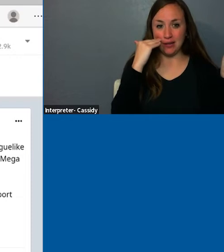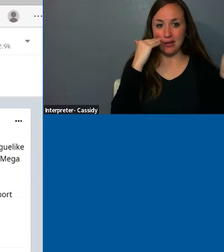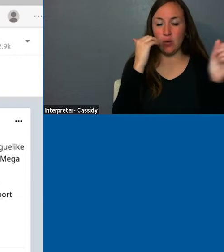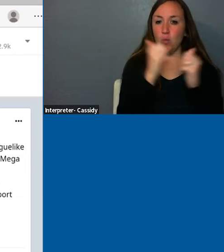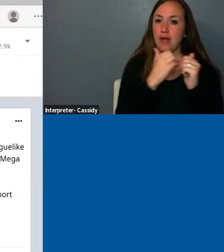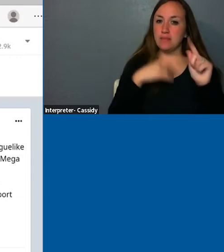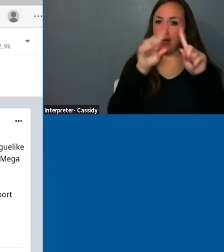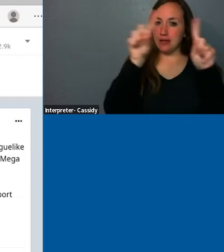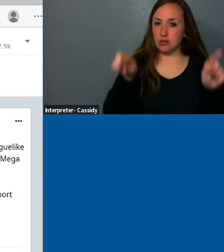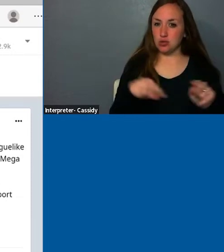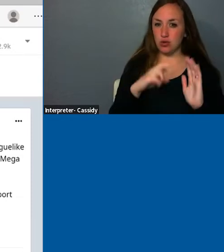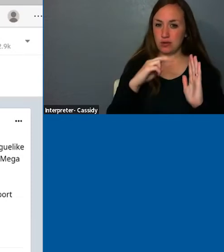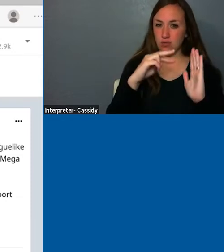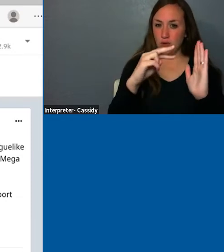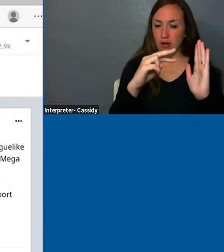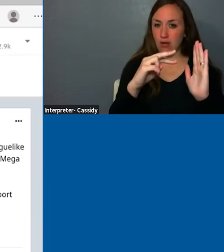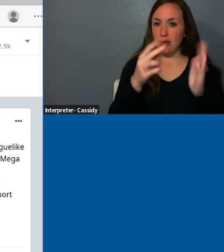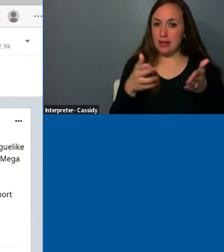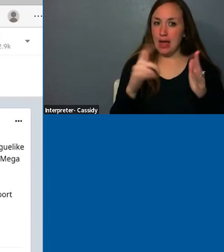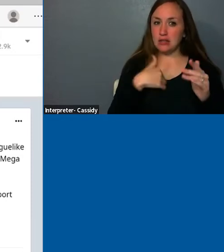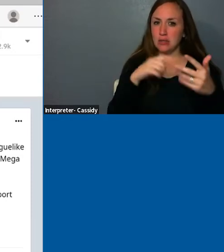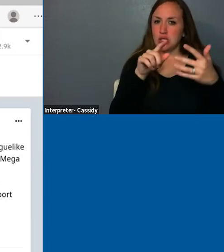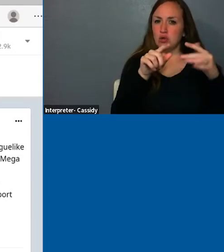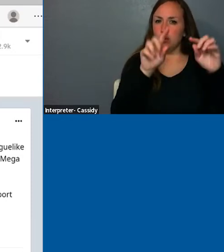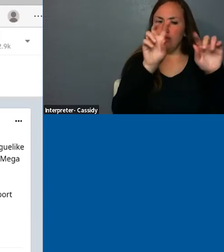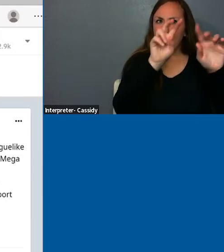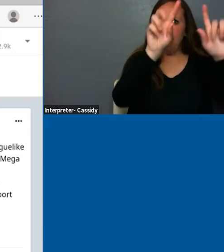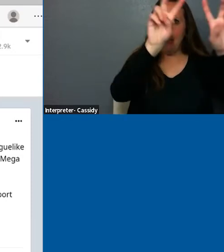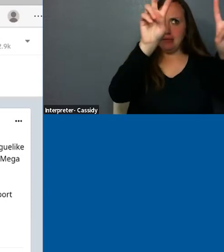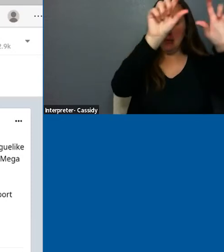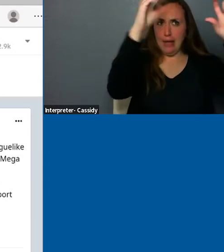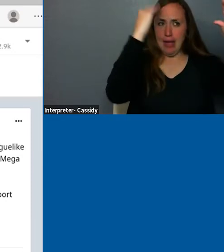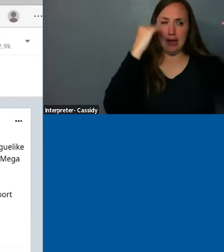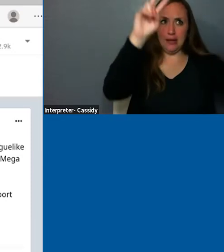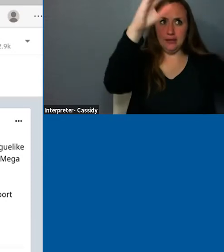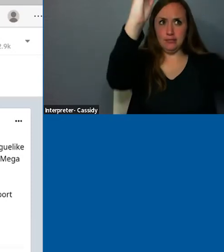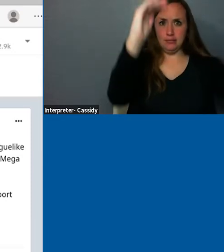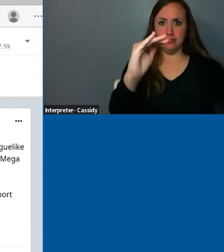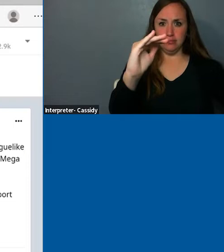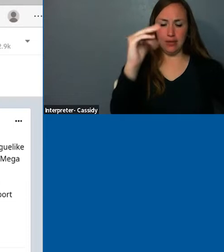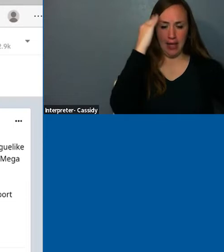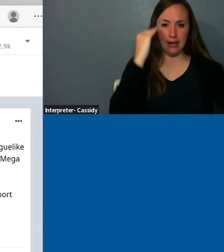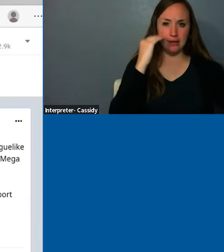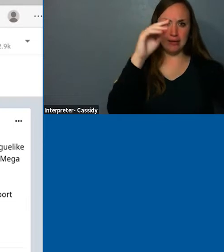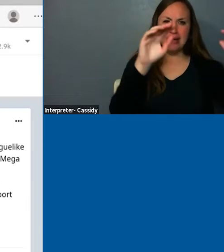I have a hot key that allows me to jump from heading to heading to heading without having to hear any of the other information,